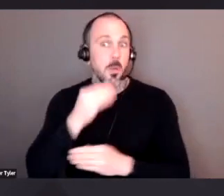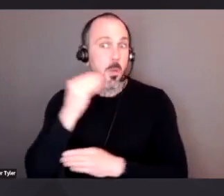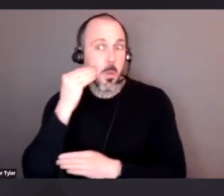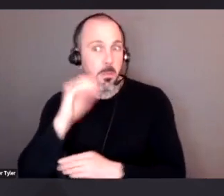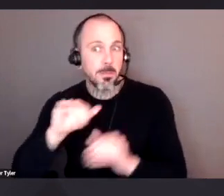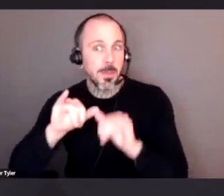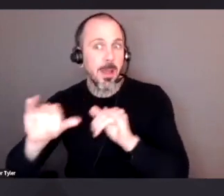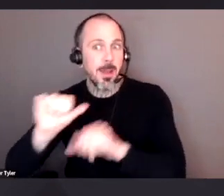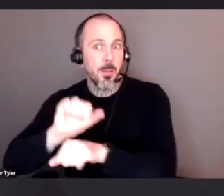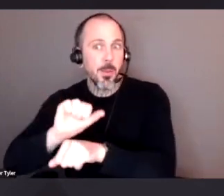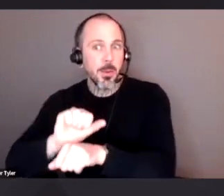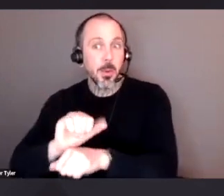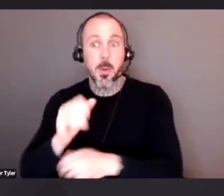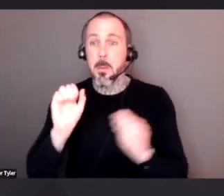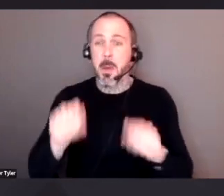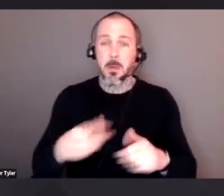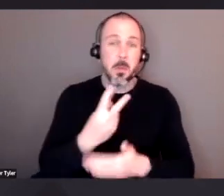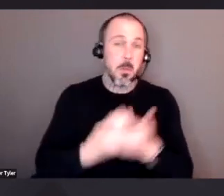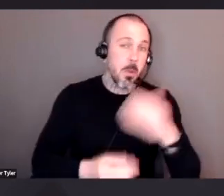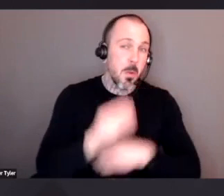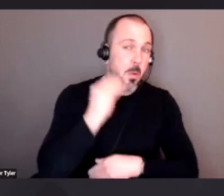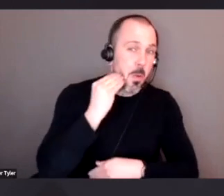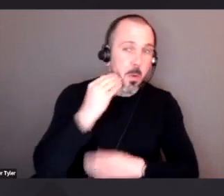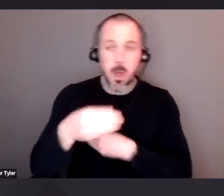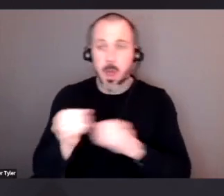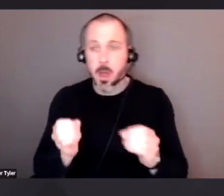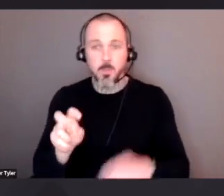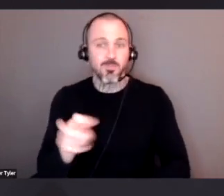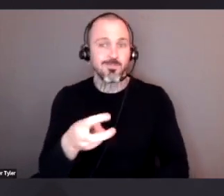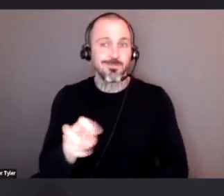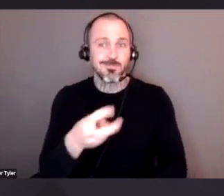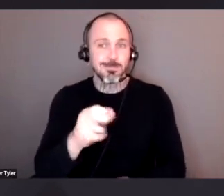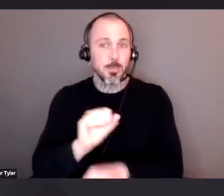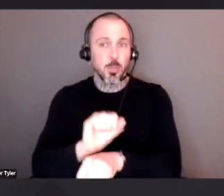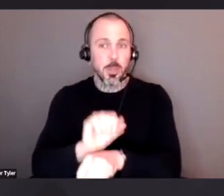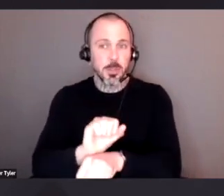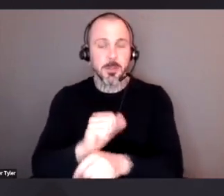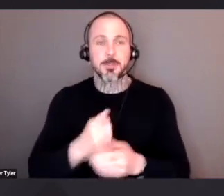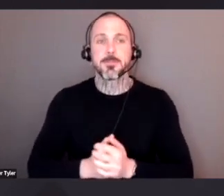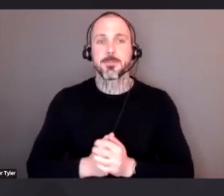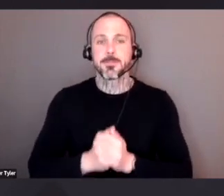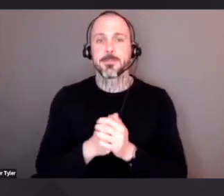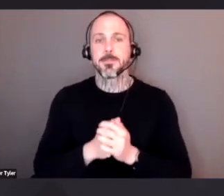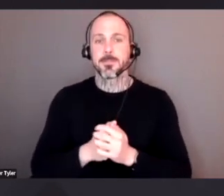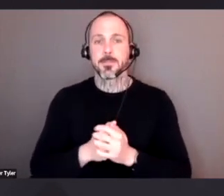and can encourage more applicants to apply for the role, thus increasing your chances of finding the right fit.